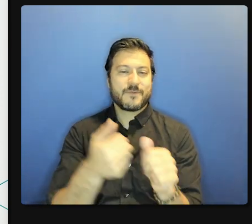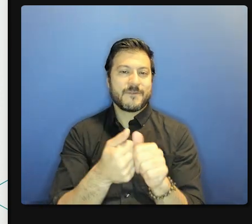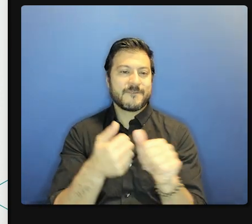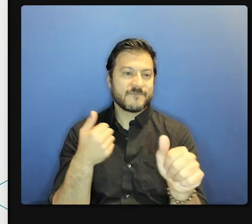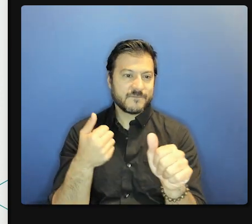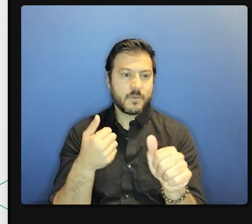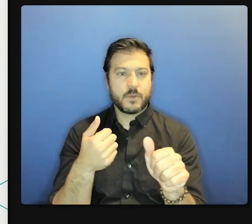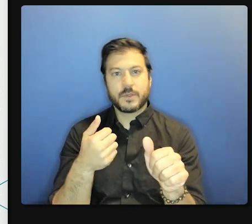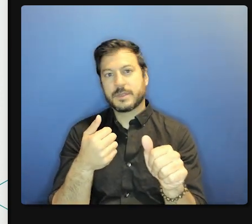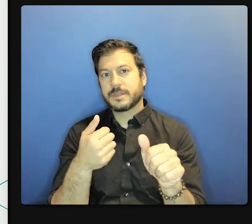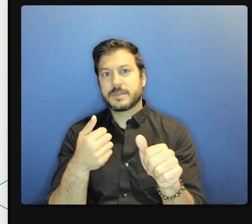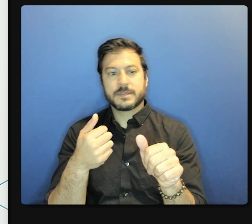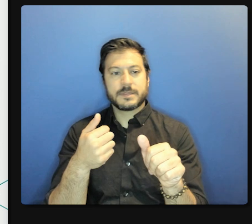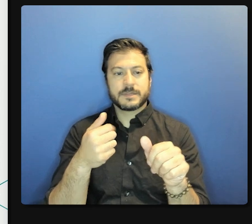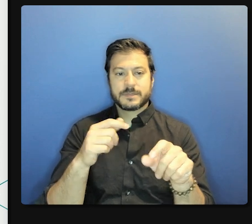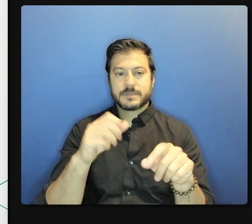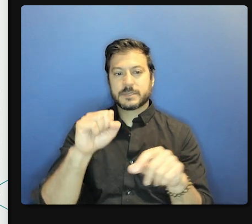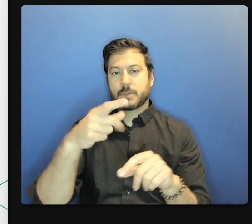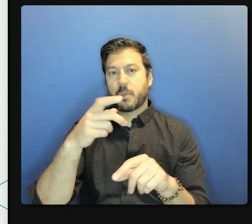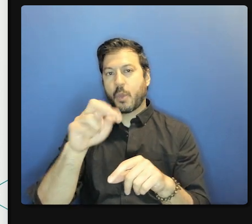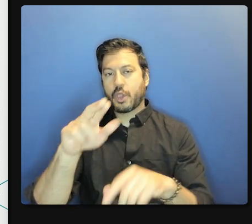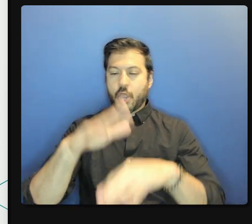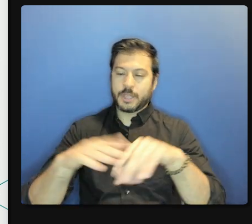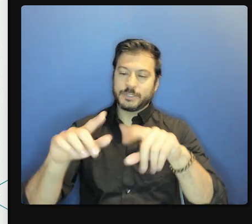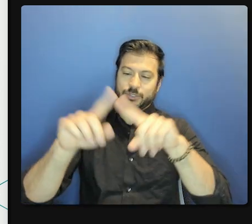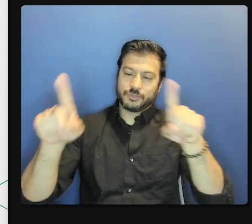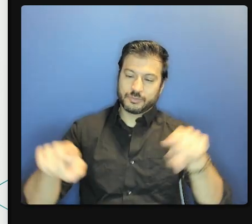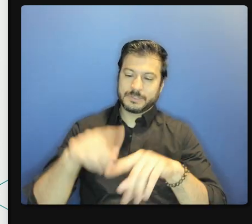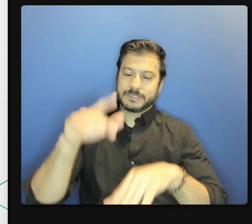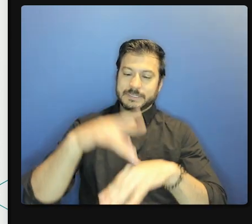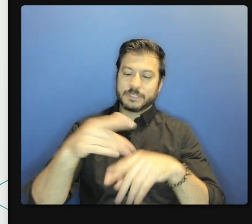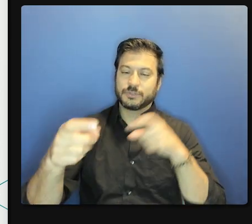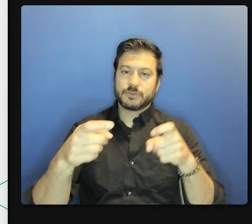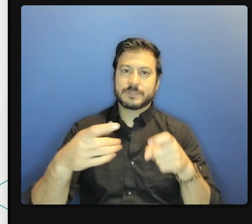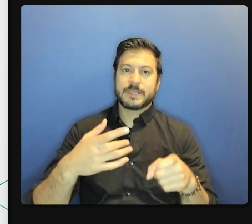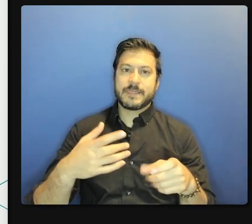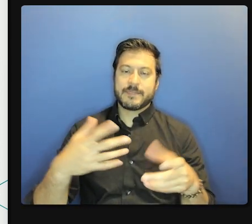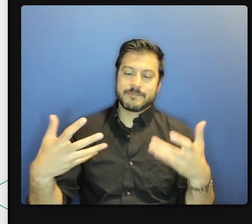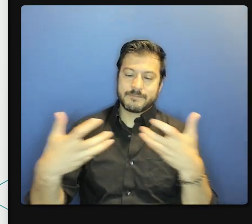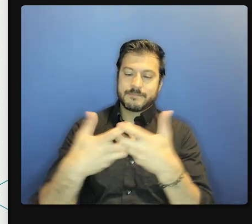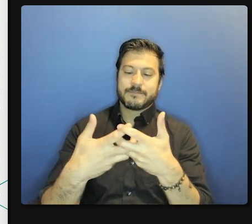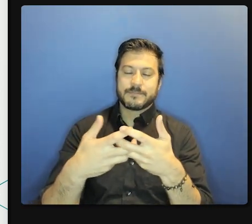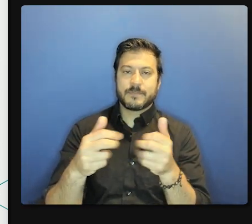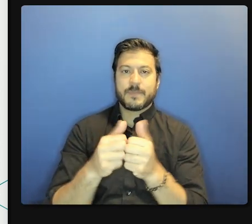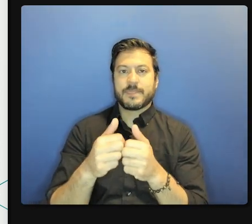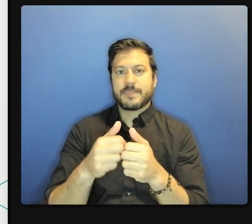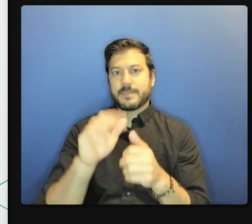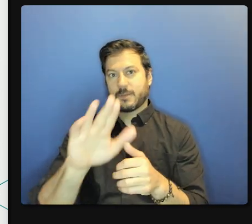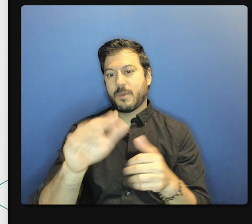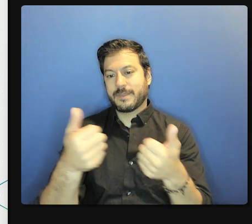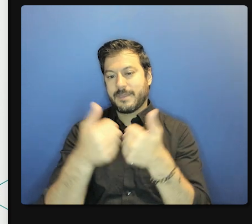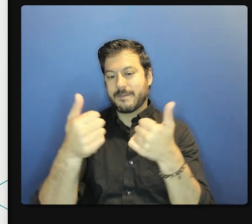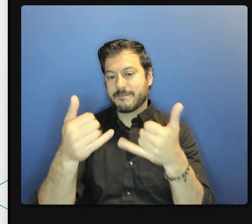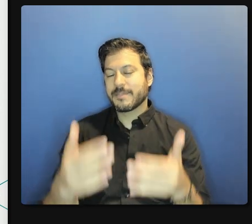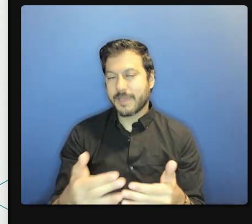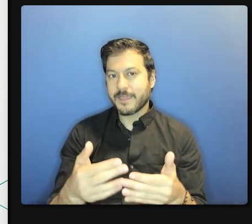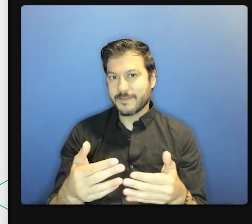helping you avoid spoilers by having on-screen touch controls that build up the mechanics of gameplay.